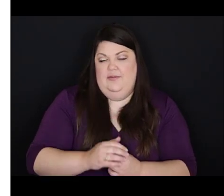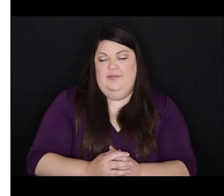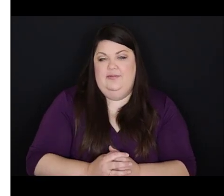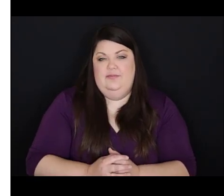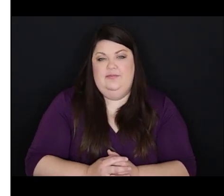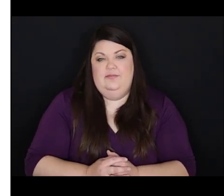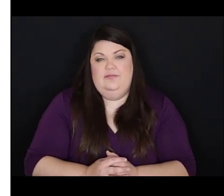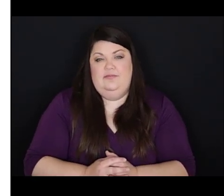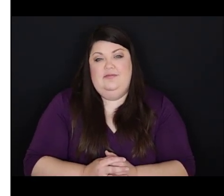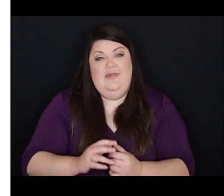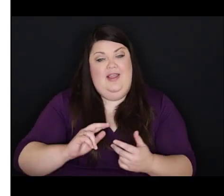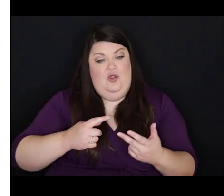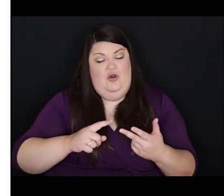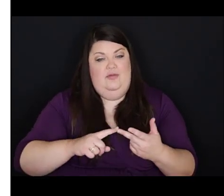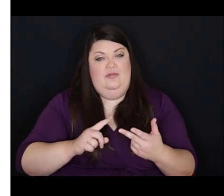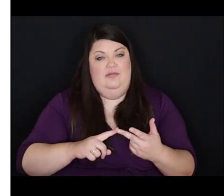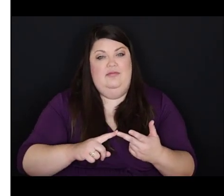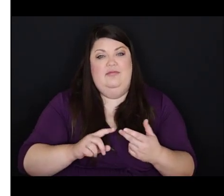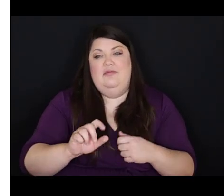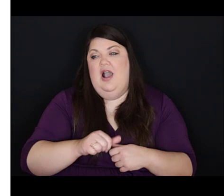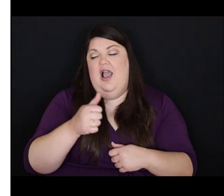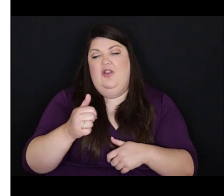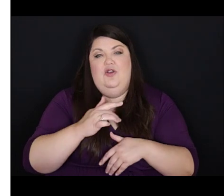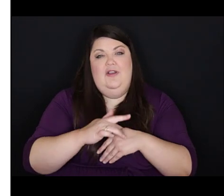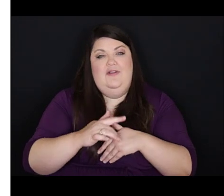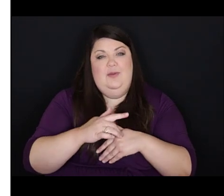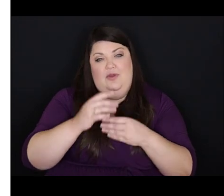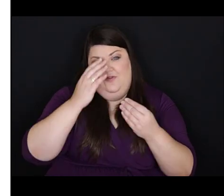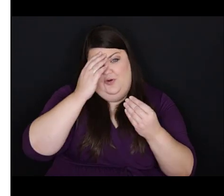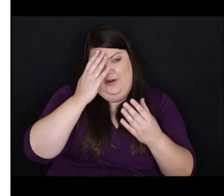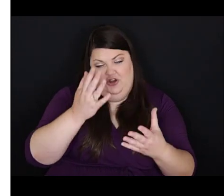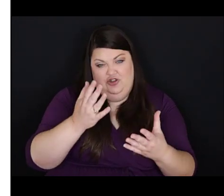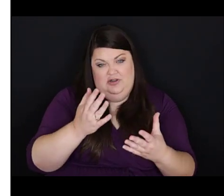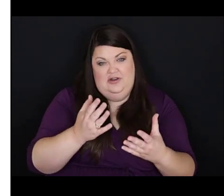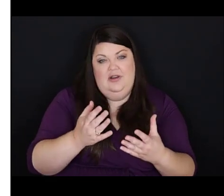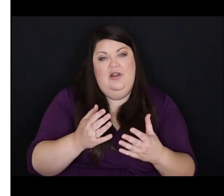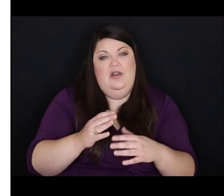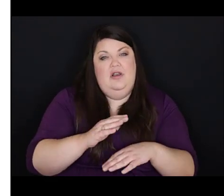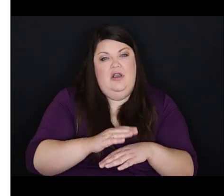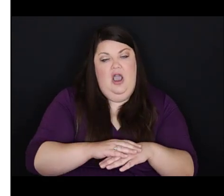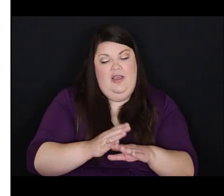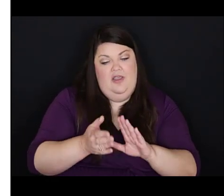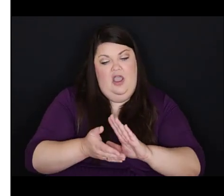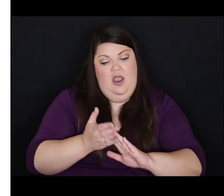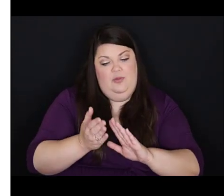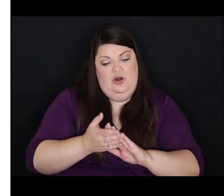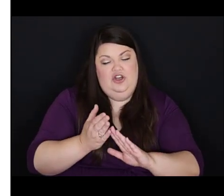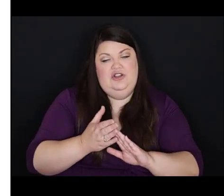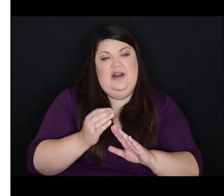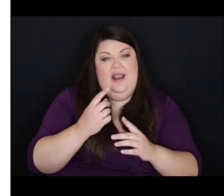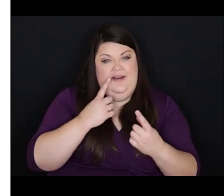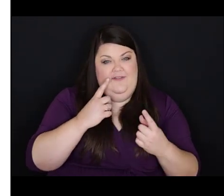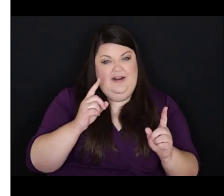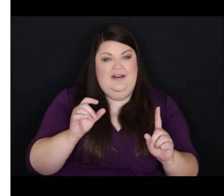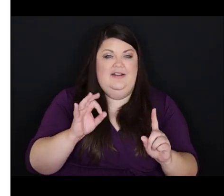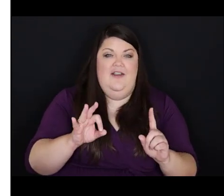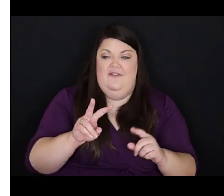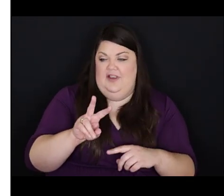and 3) Other available information on the operation and effectiveness of the VR program,